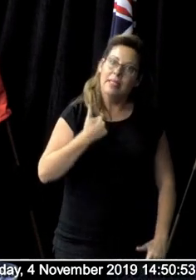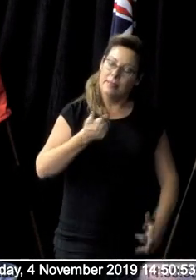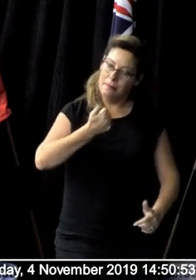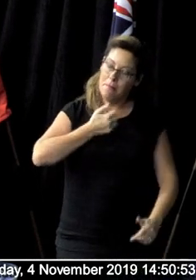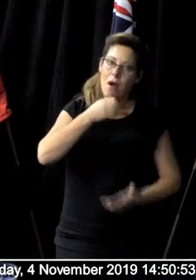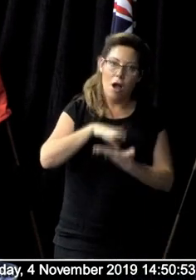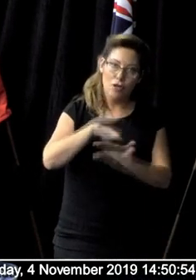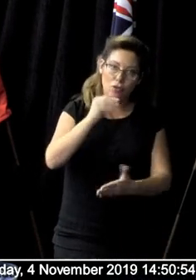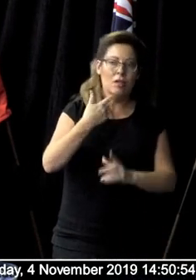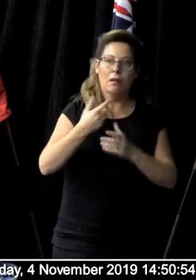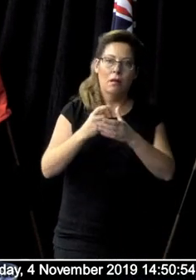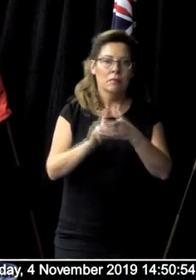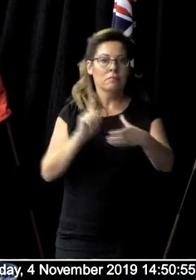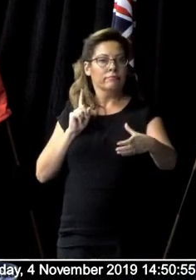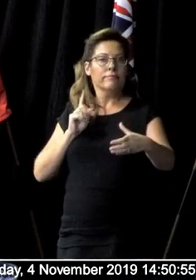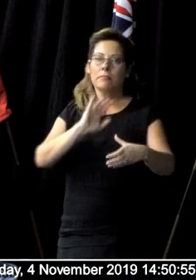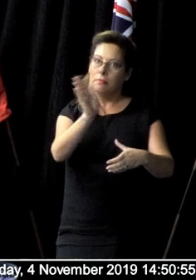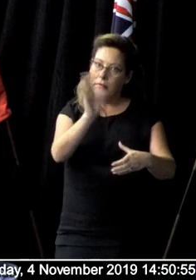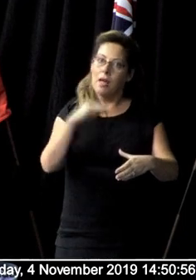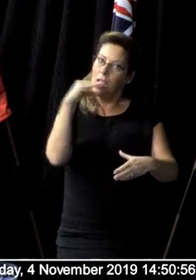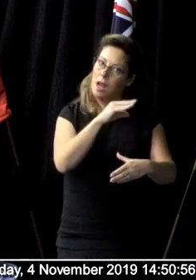segregated in lunch period.